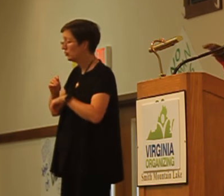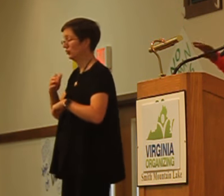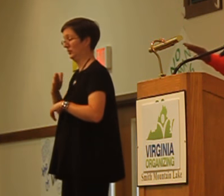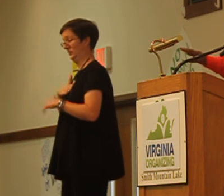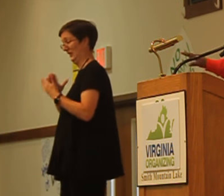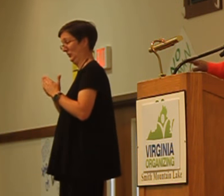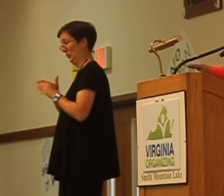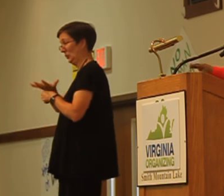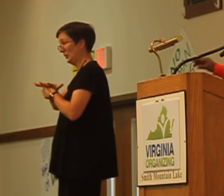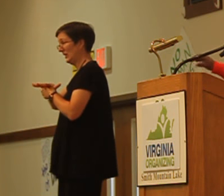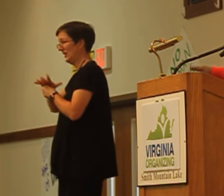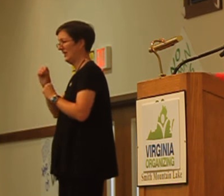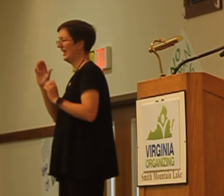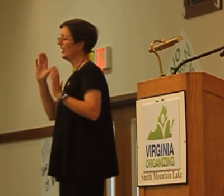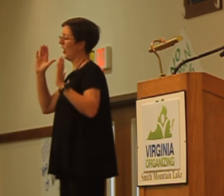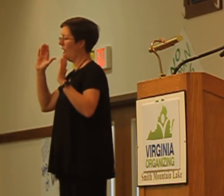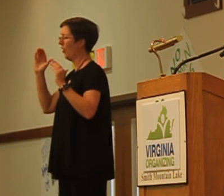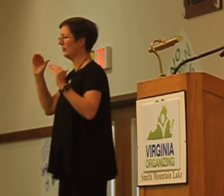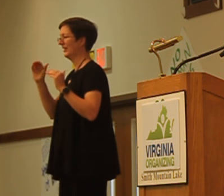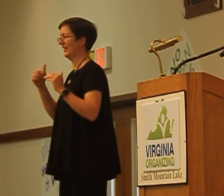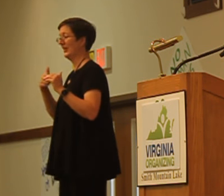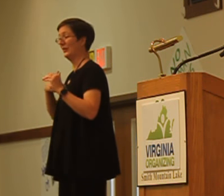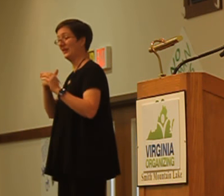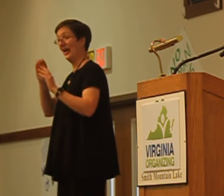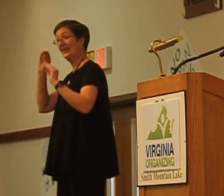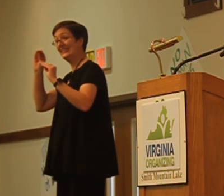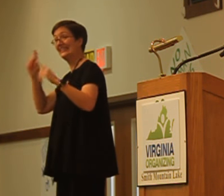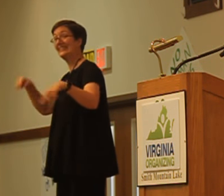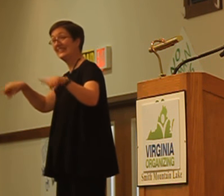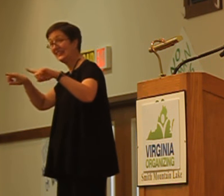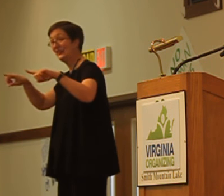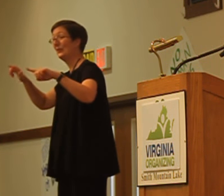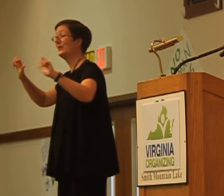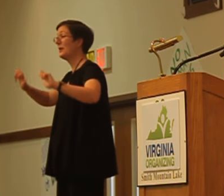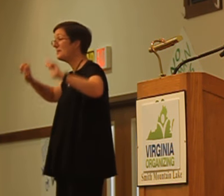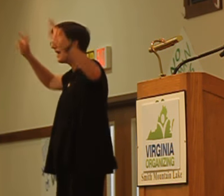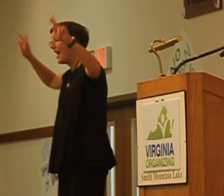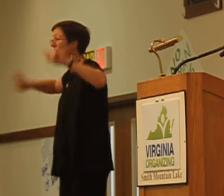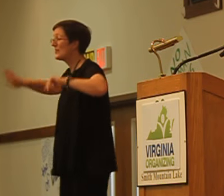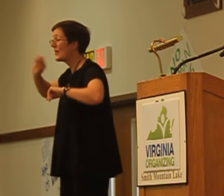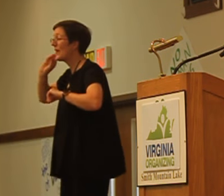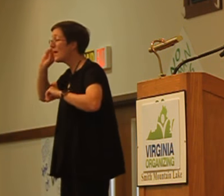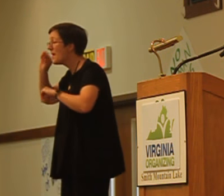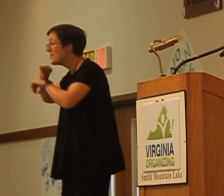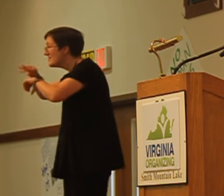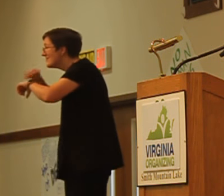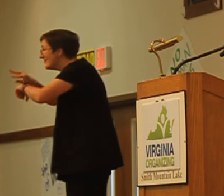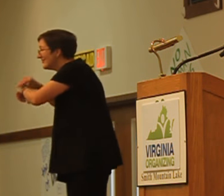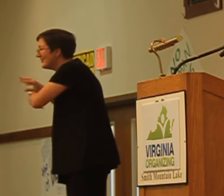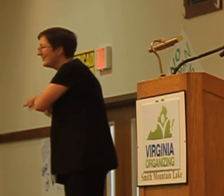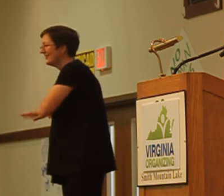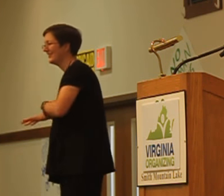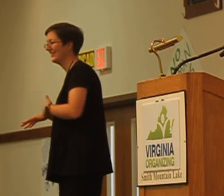and hopefully someone in other parts of the state. Don't sit by and let you life pass by.